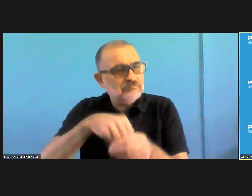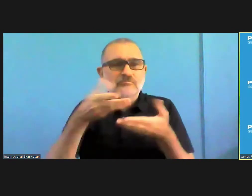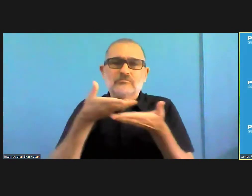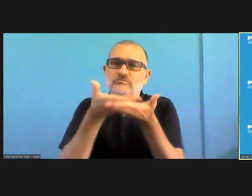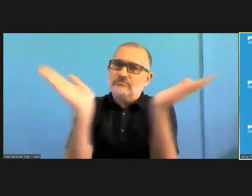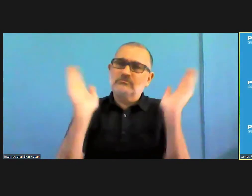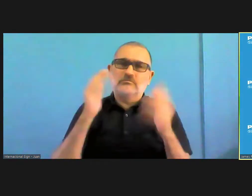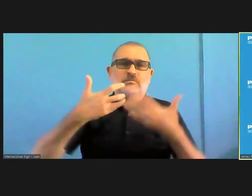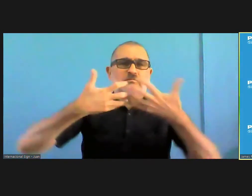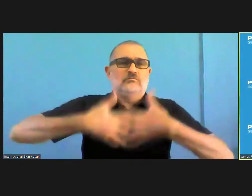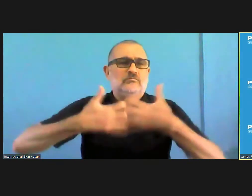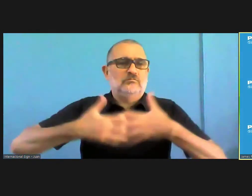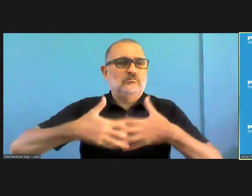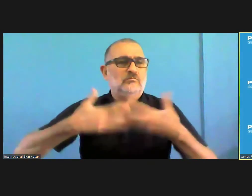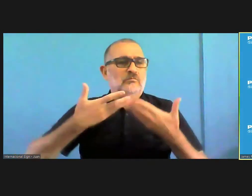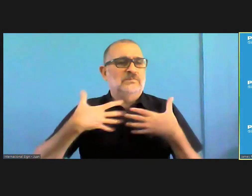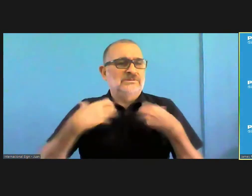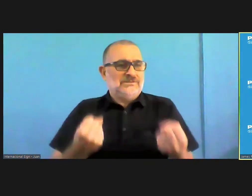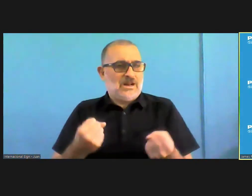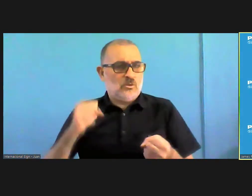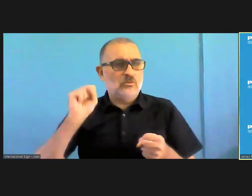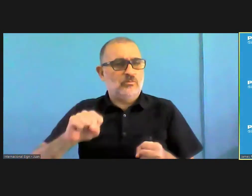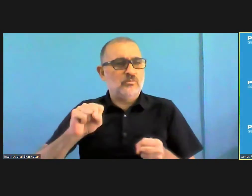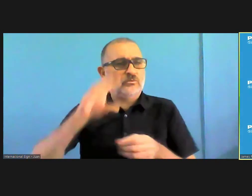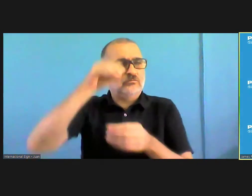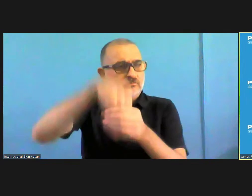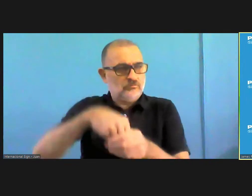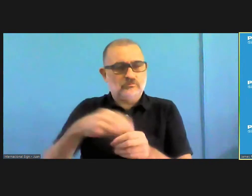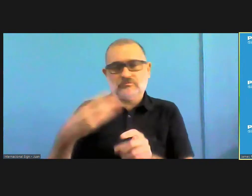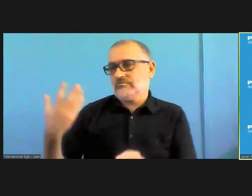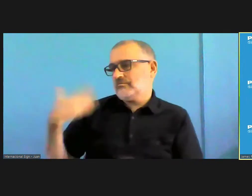In terms of evaluation of the health status of the population, recognizing the